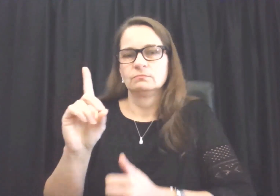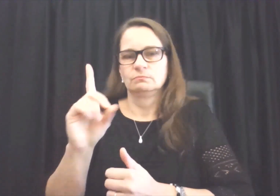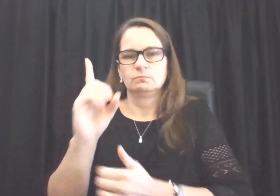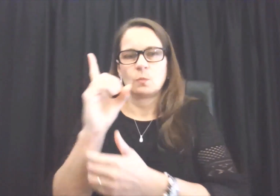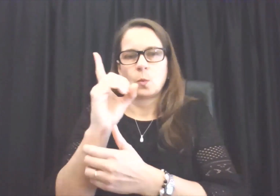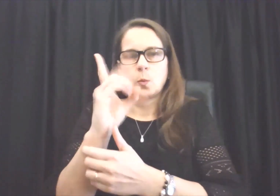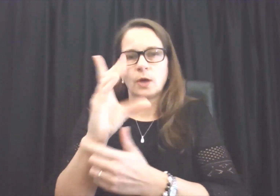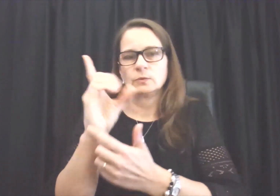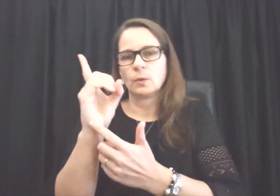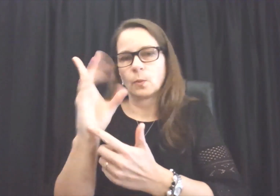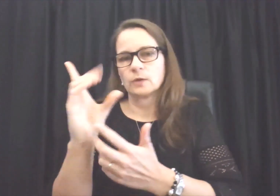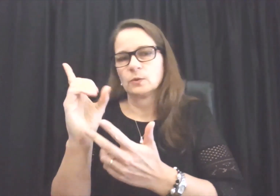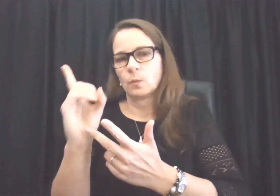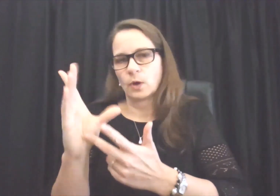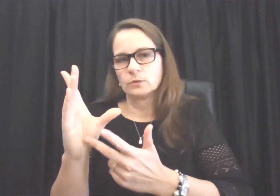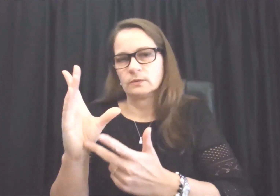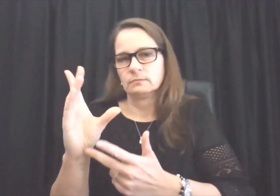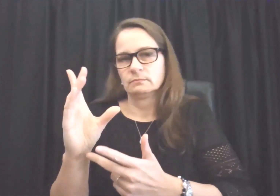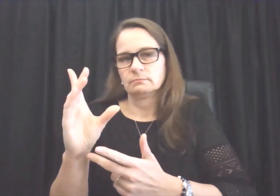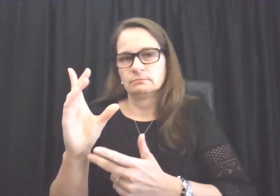each of those cards is worth a hundred dollars